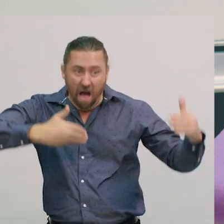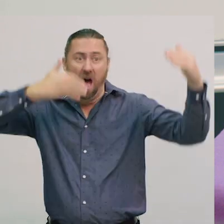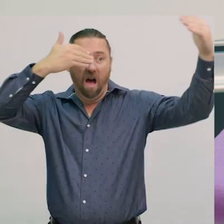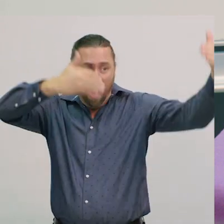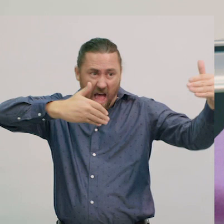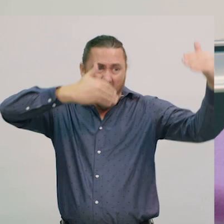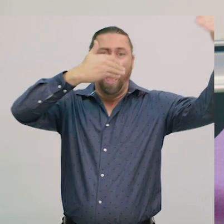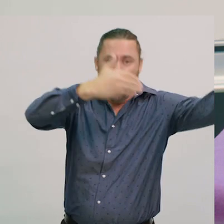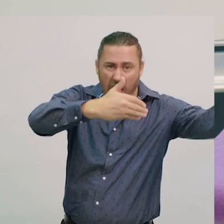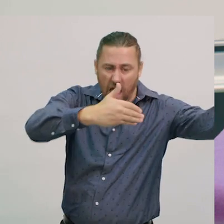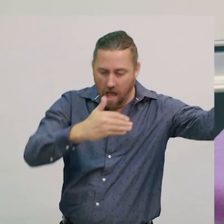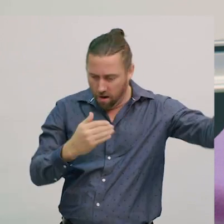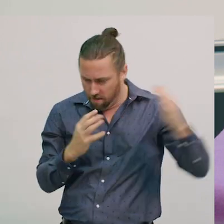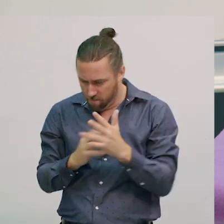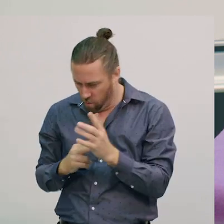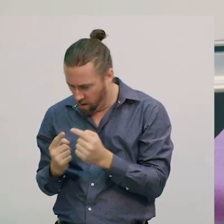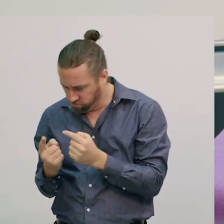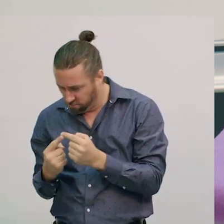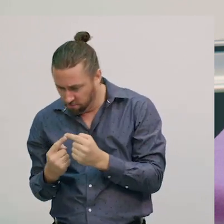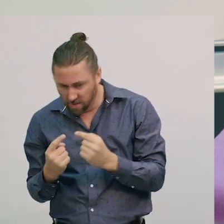Okay, let’s recap what we’ve learnt today.